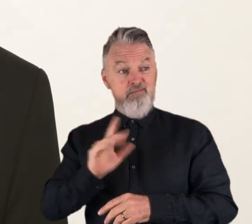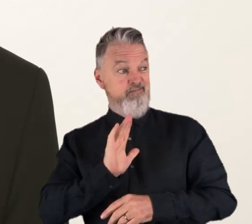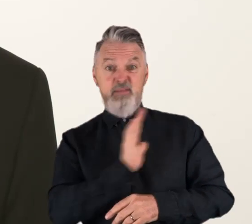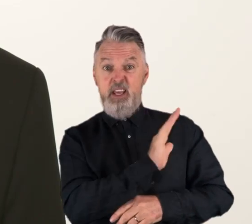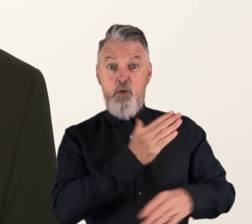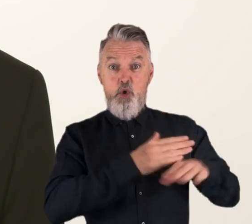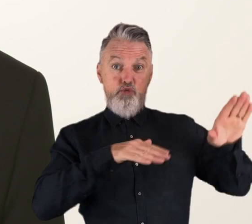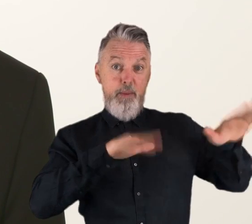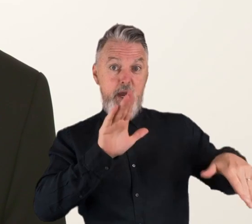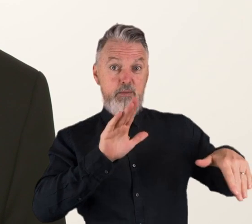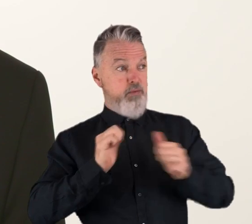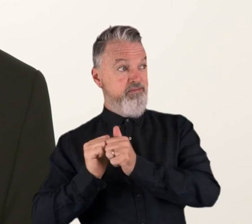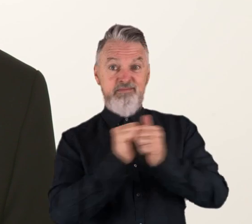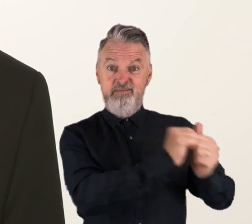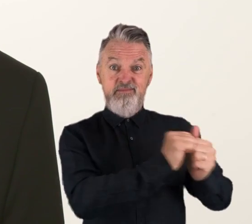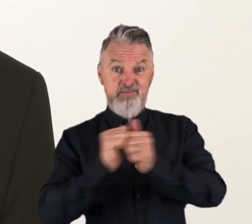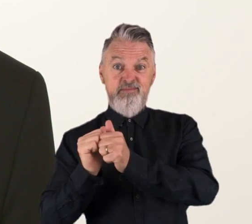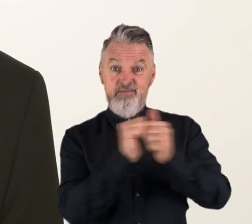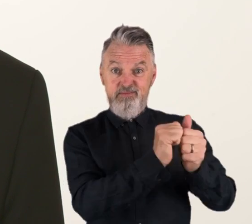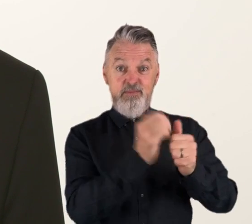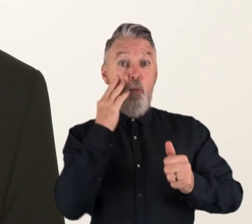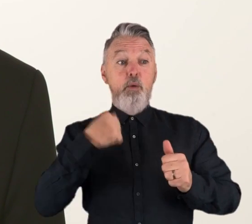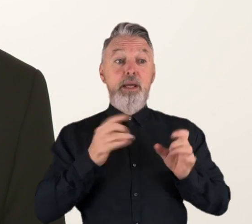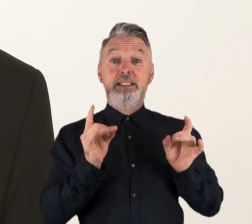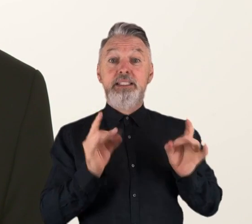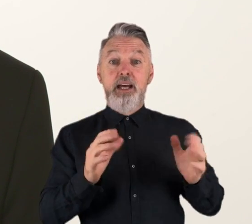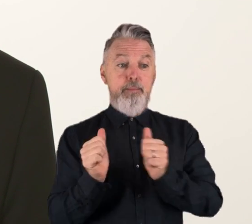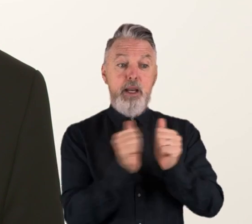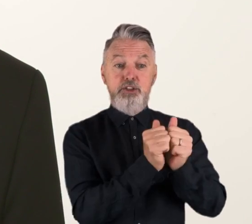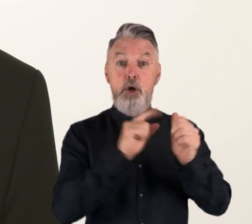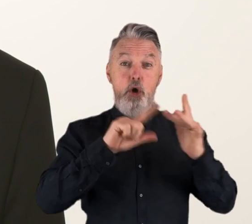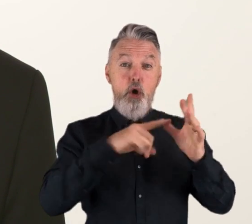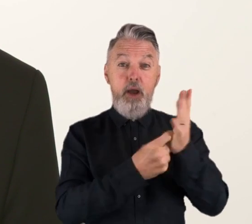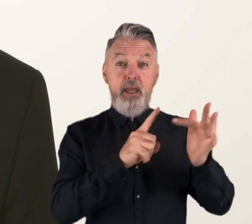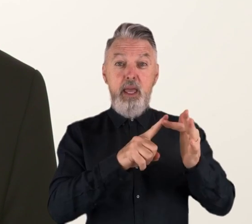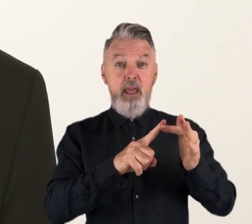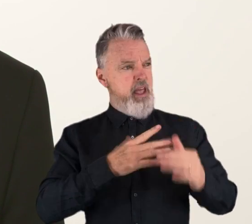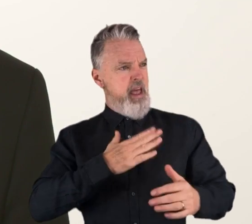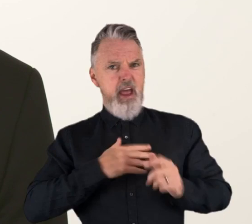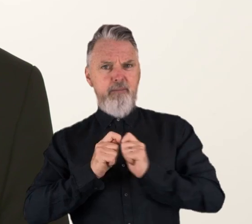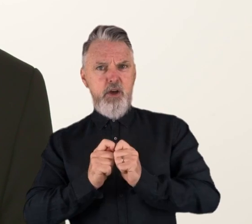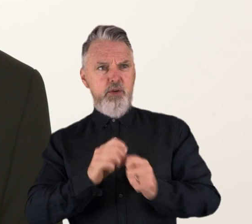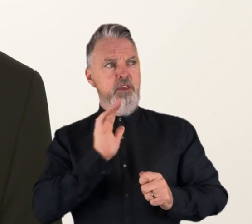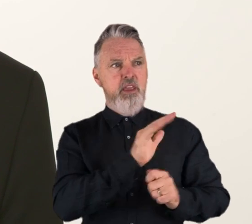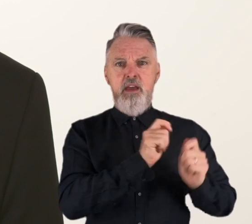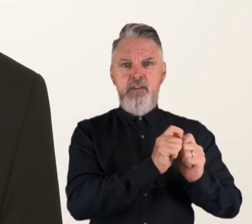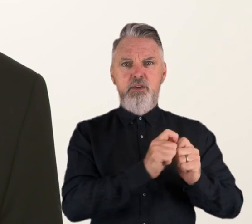Right from the start of our partnership with icare there was a wonderful alignment of our values and connection to the mission.